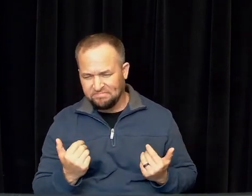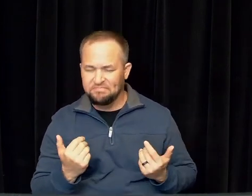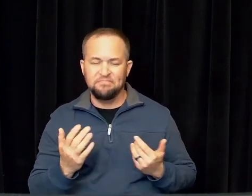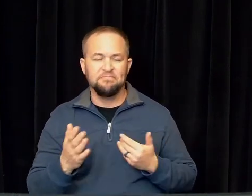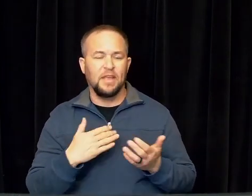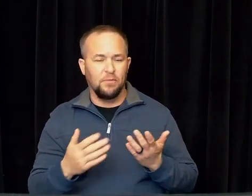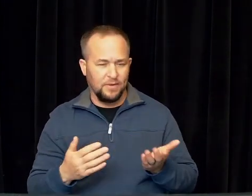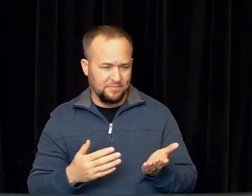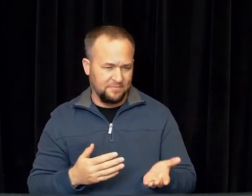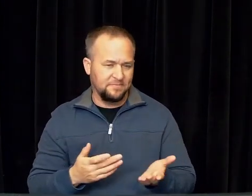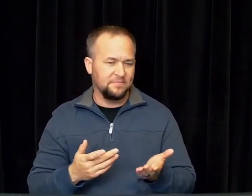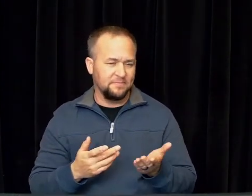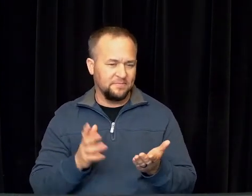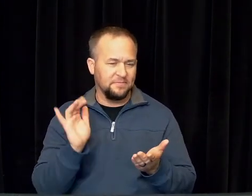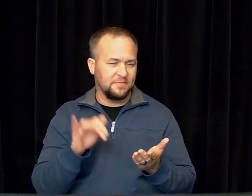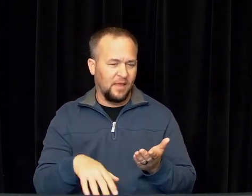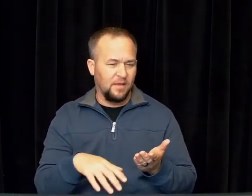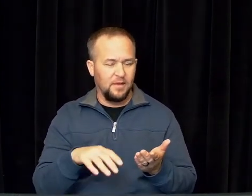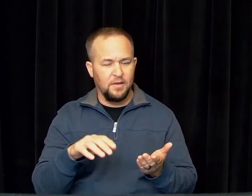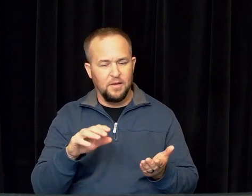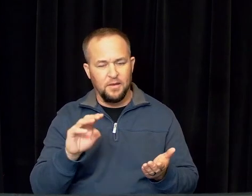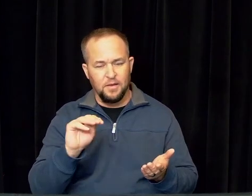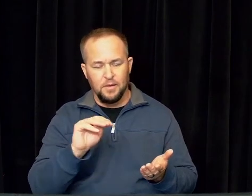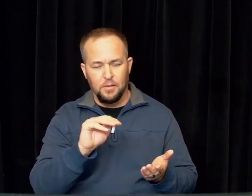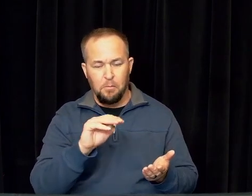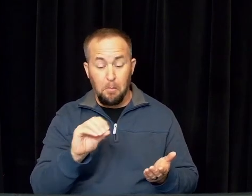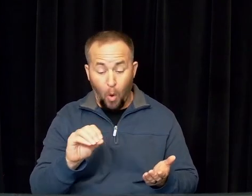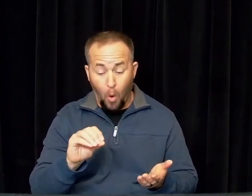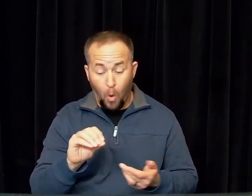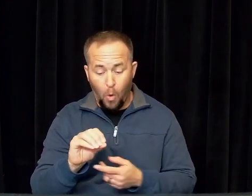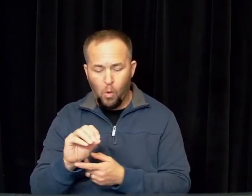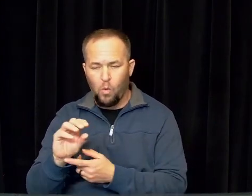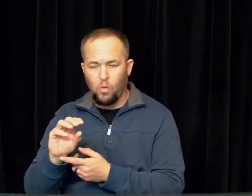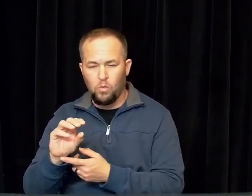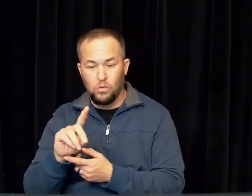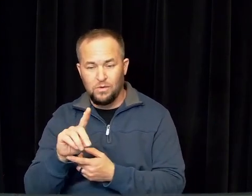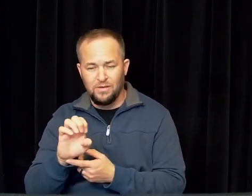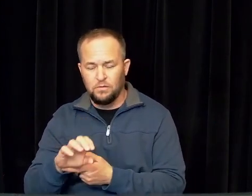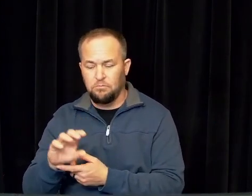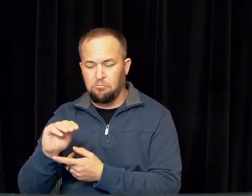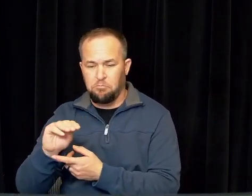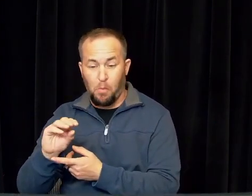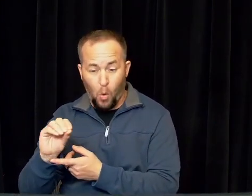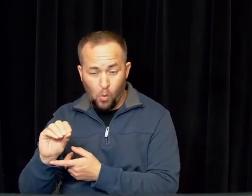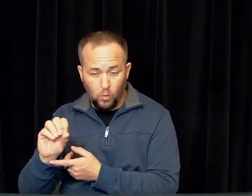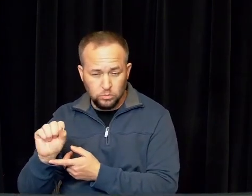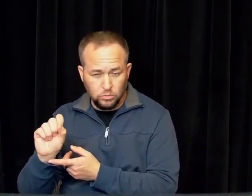Mode is the most, mode-most. And then again range, just so you know, is the difference between.